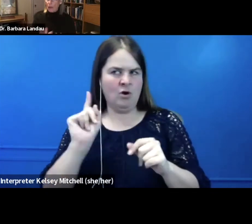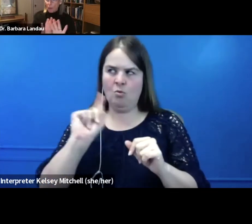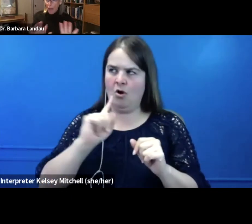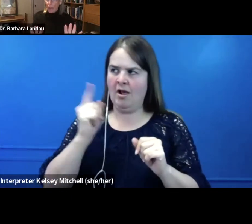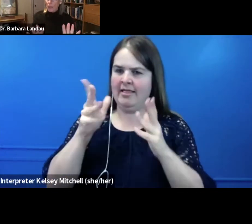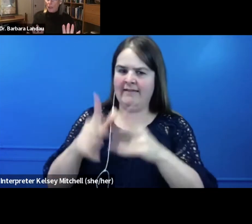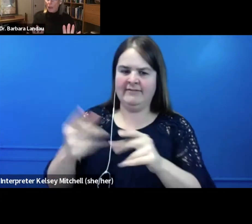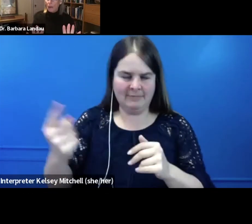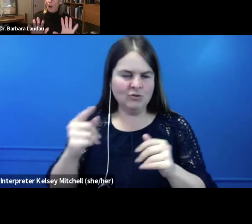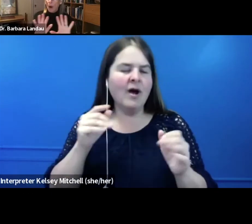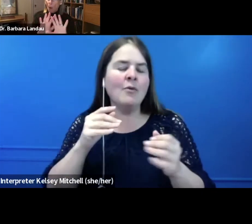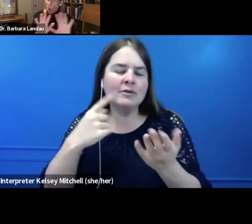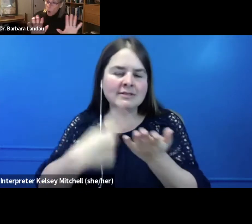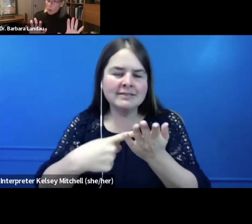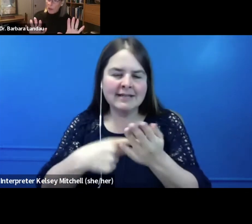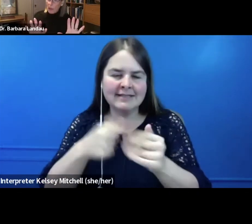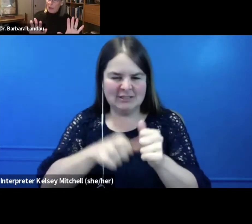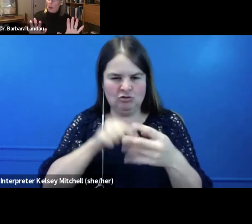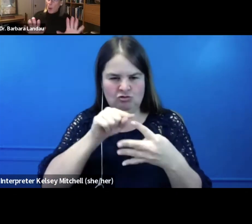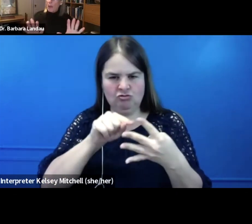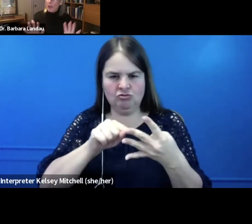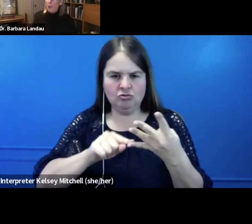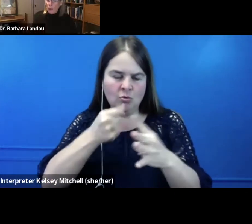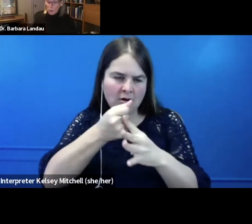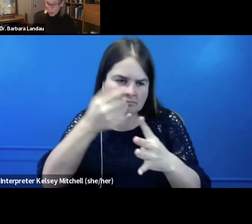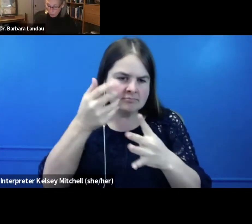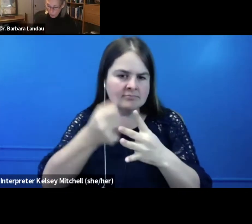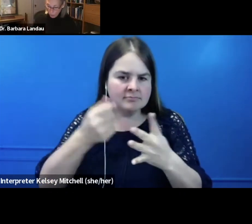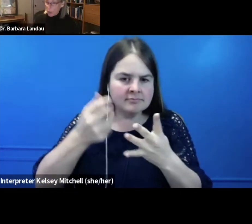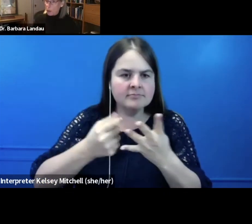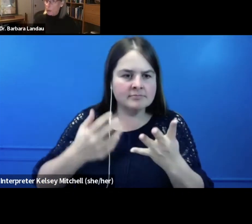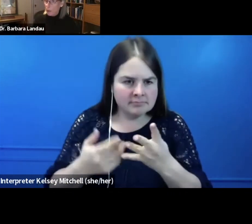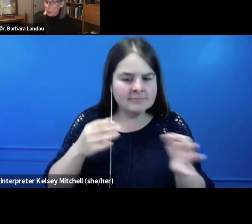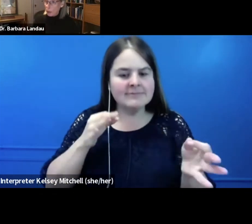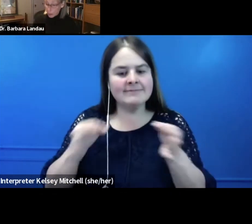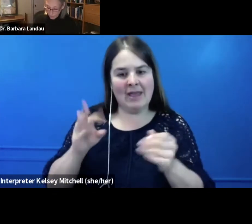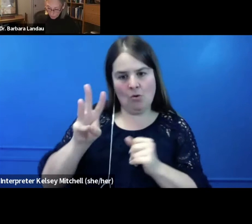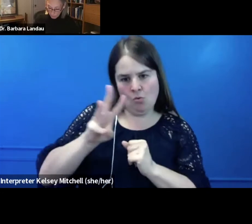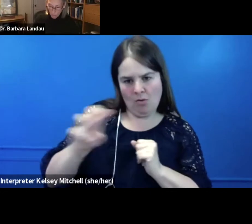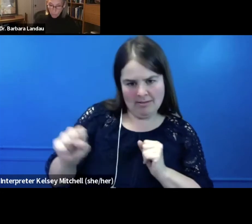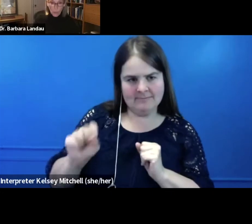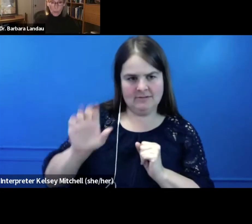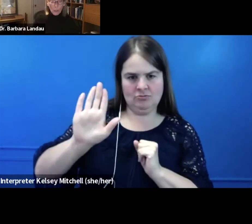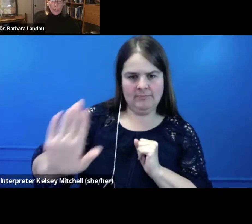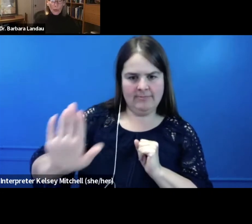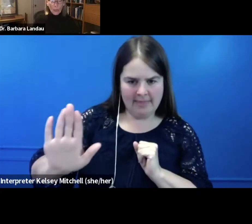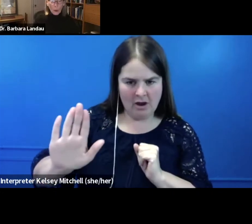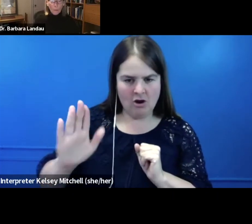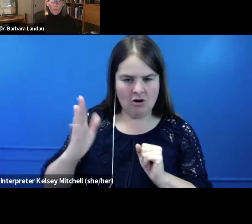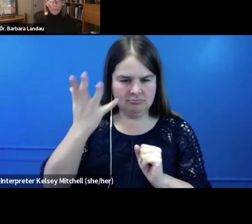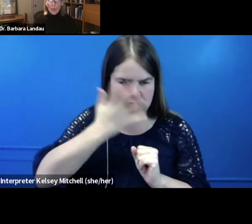facts of what the what the williams syndrome spatial profile looks like